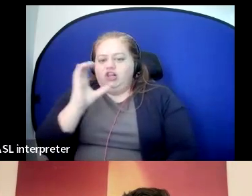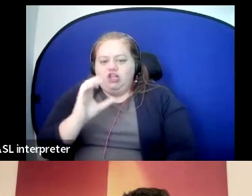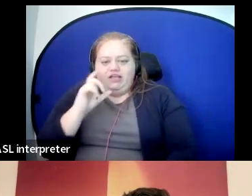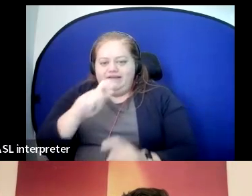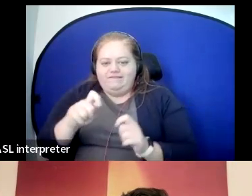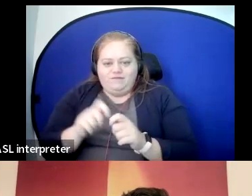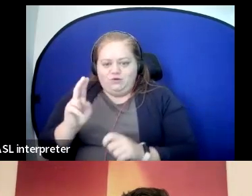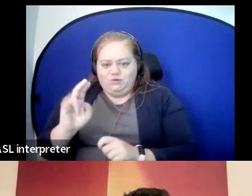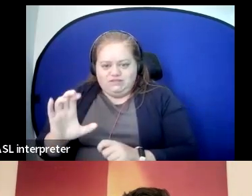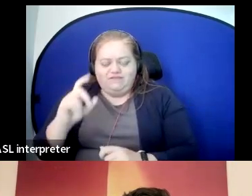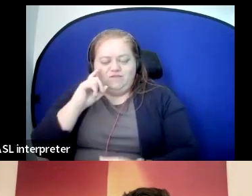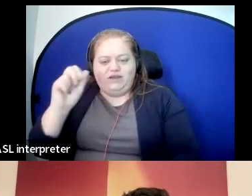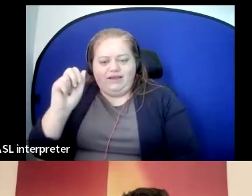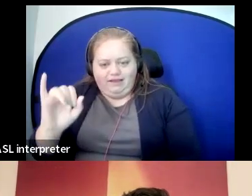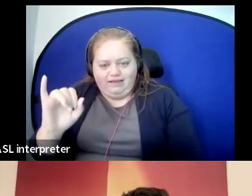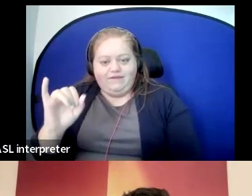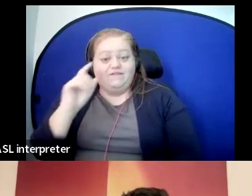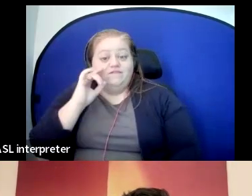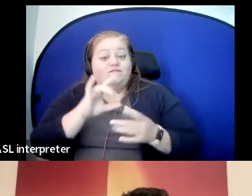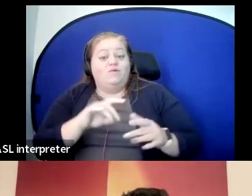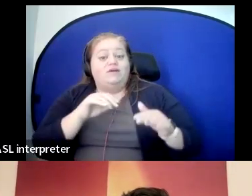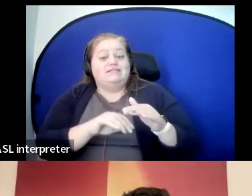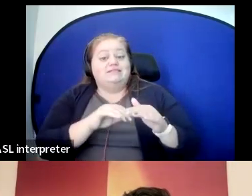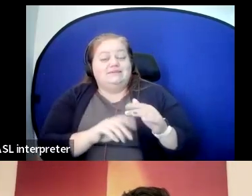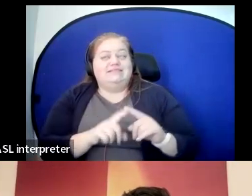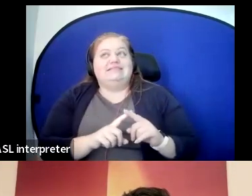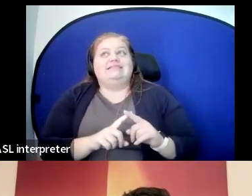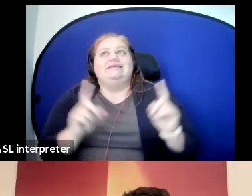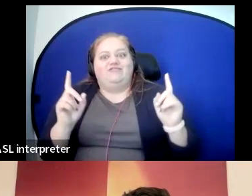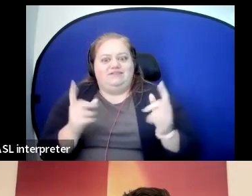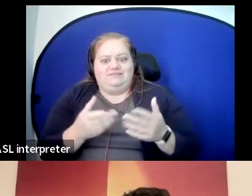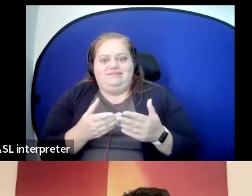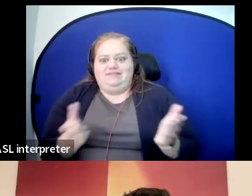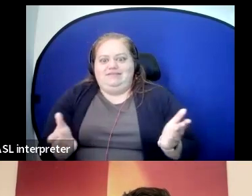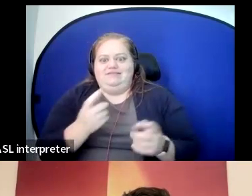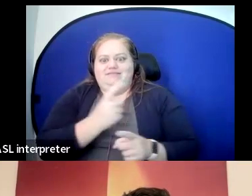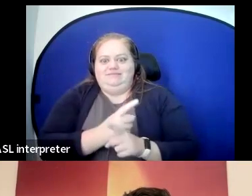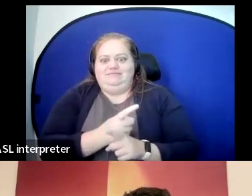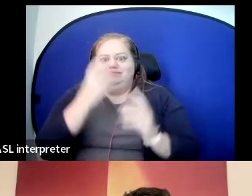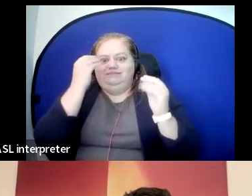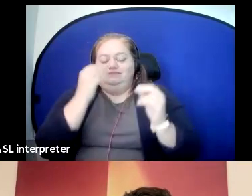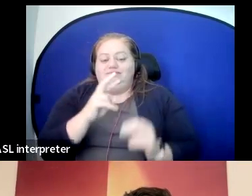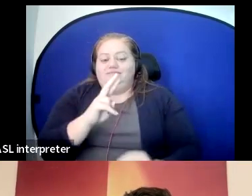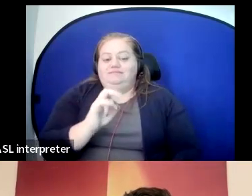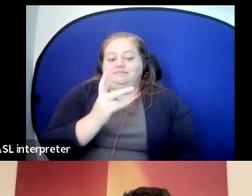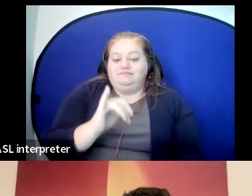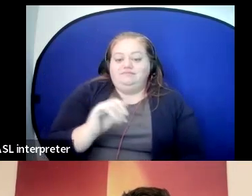Now, I think within the context of accessibility, this is a completely different beast. If you look at the work that Ricky and Allie are doing,